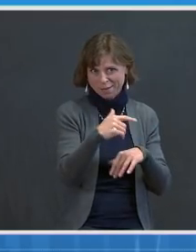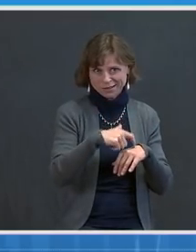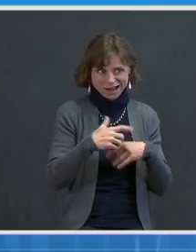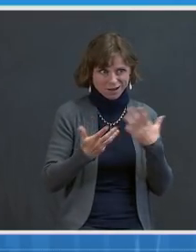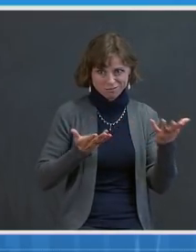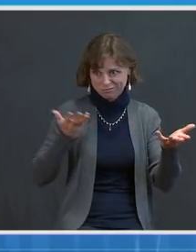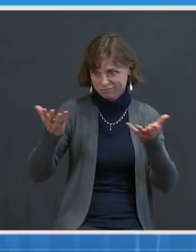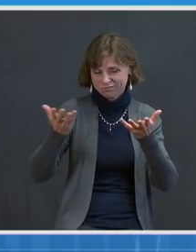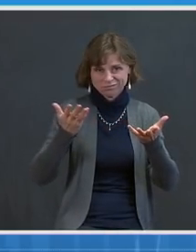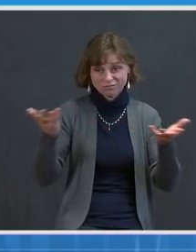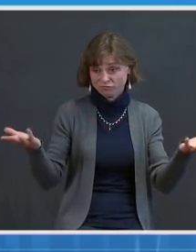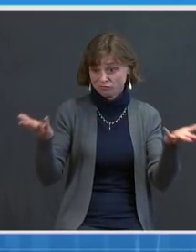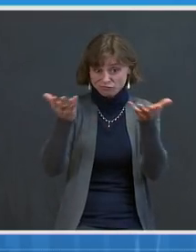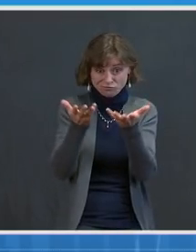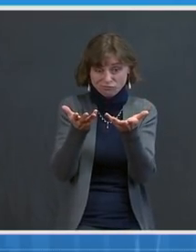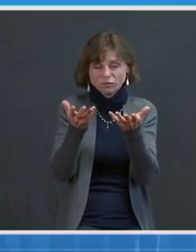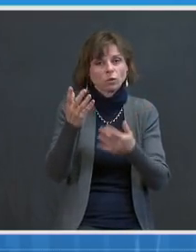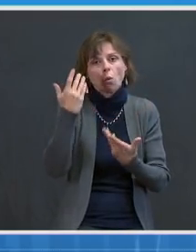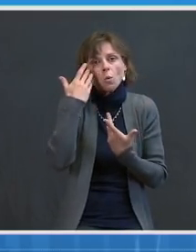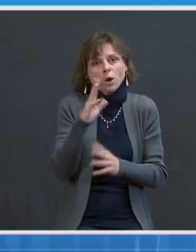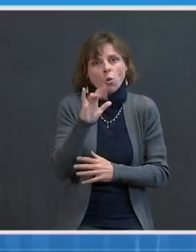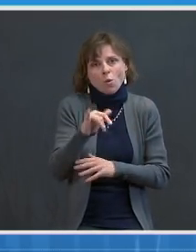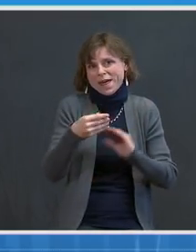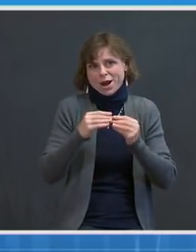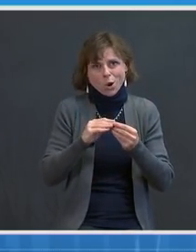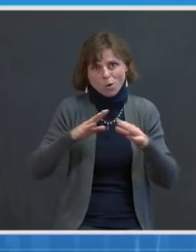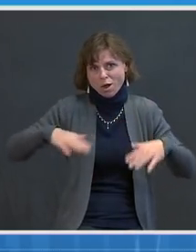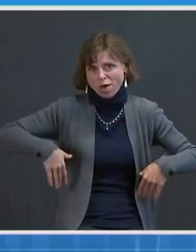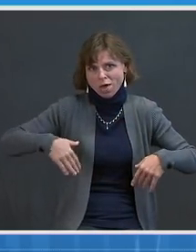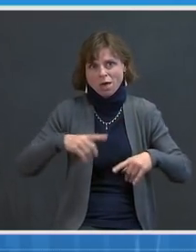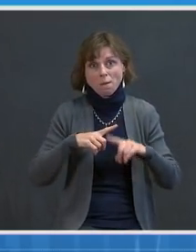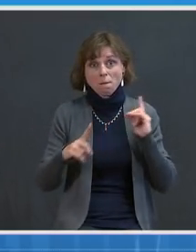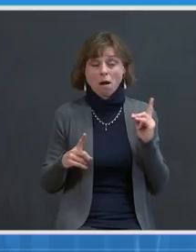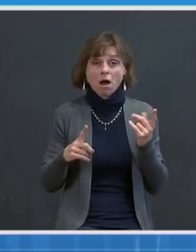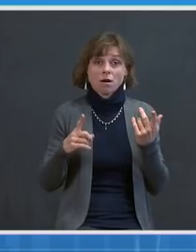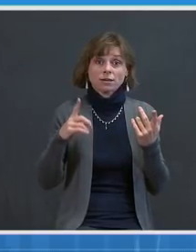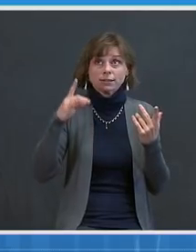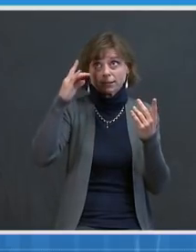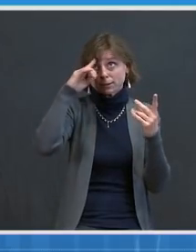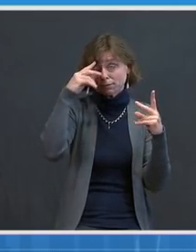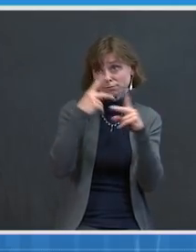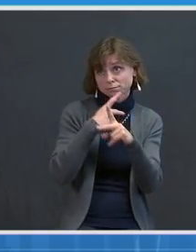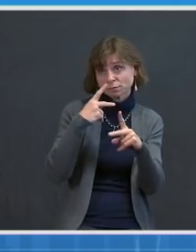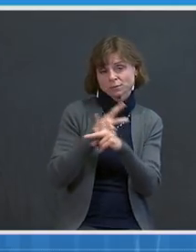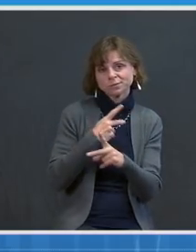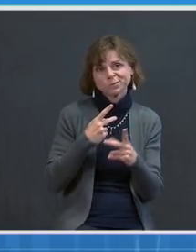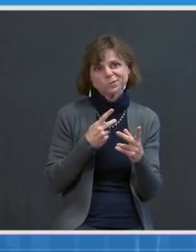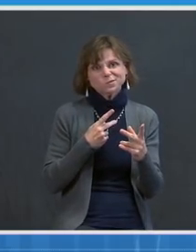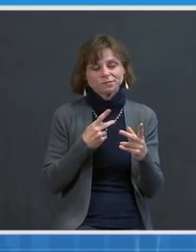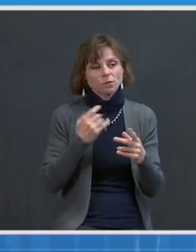but you can calculate based on, for example, extrapolations from diseases like measles